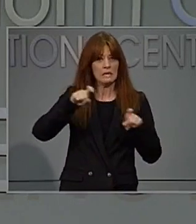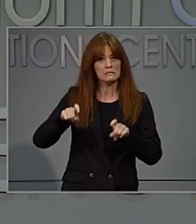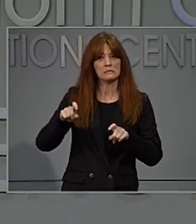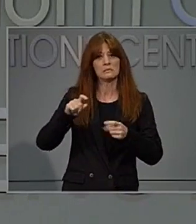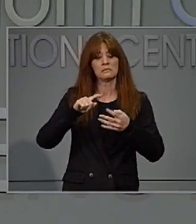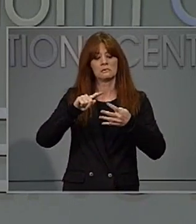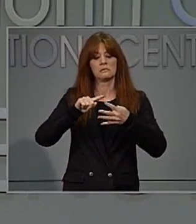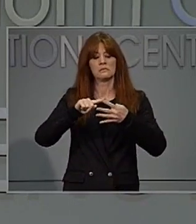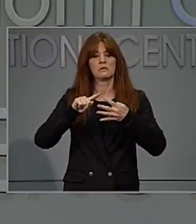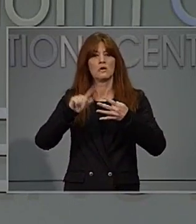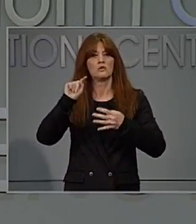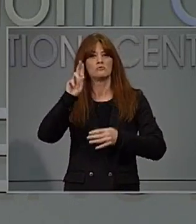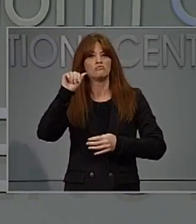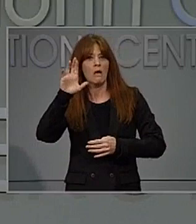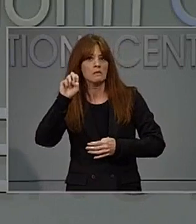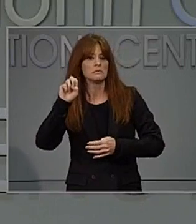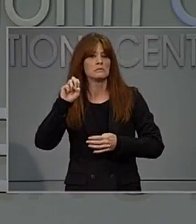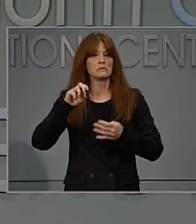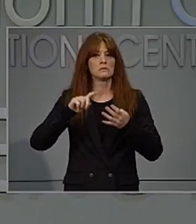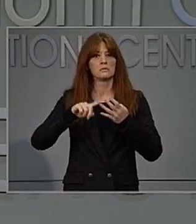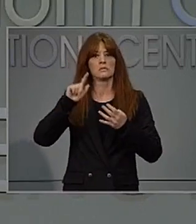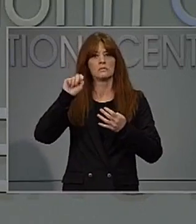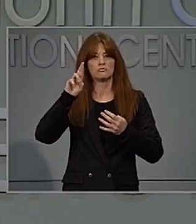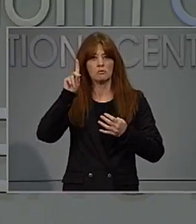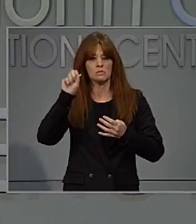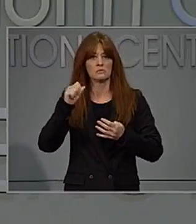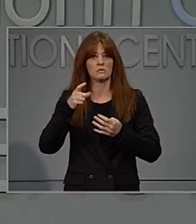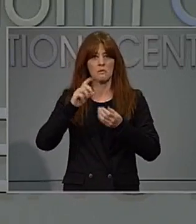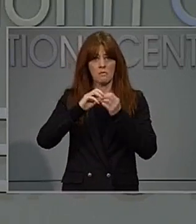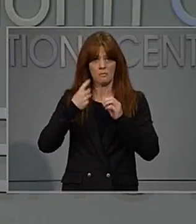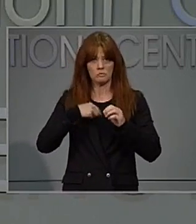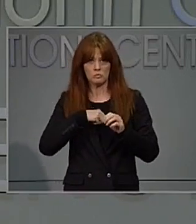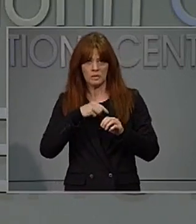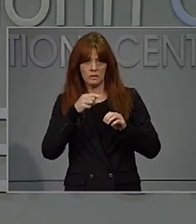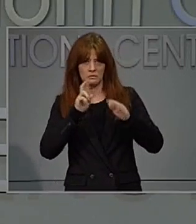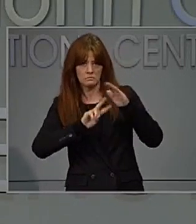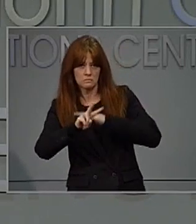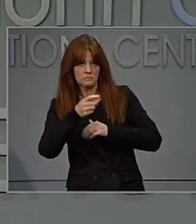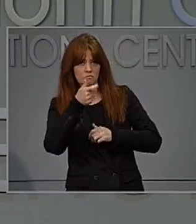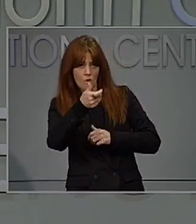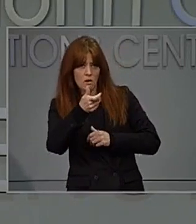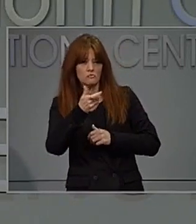DEPARTMENT OF HEALTH AND HUMAN SERVICES, TO GO THROUGH TODAY'S DATA SO PEOPLE CAN SEE MORE